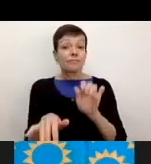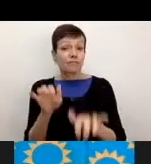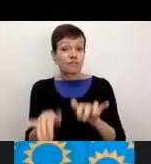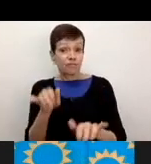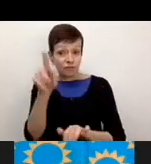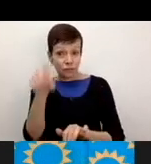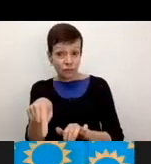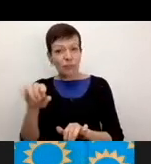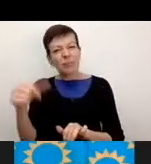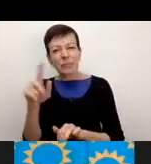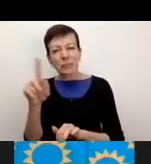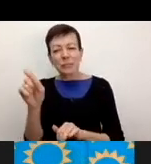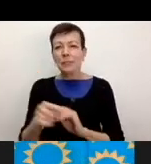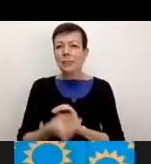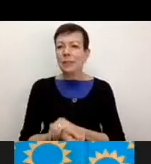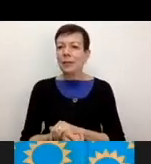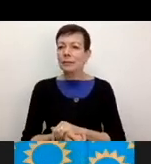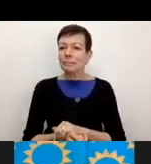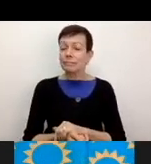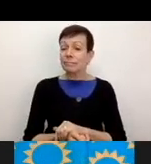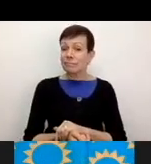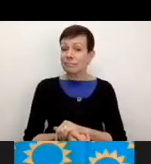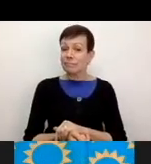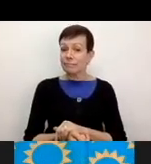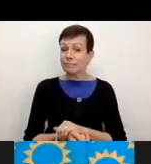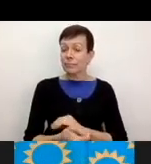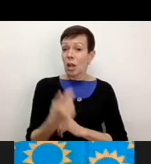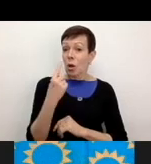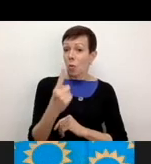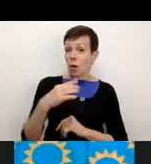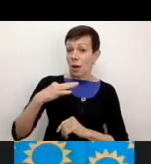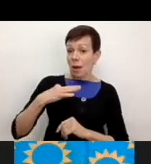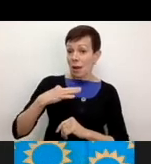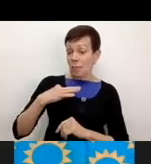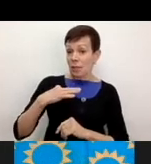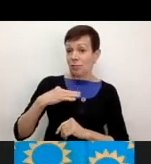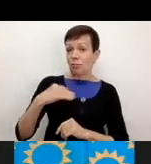Is there only one planned intake for the Individual Artist/Collective Project grant?